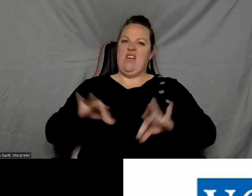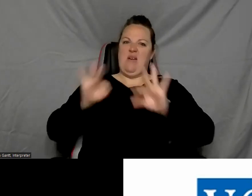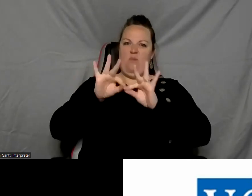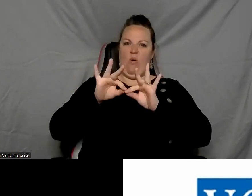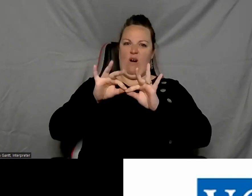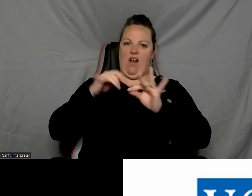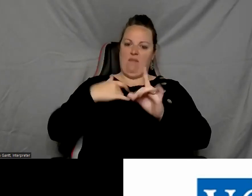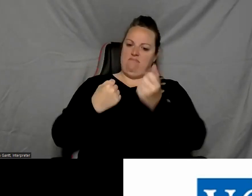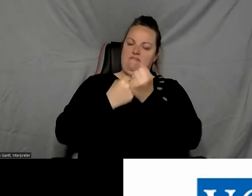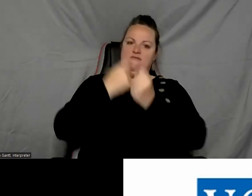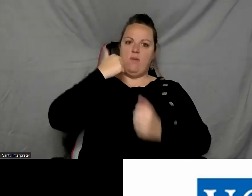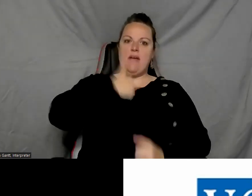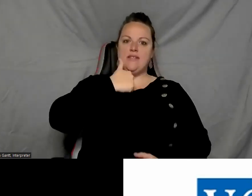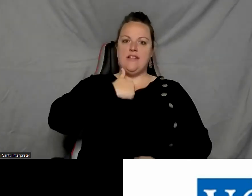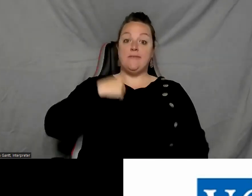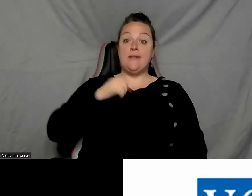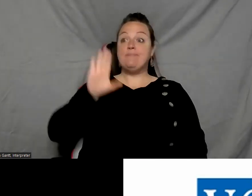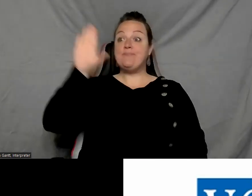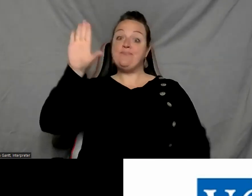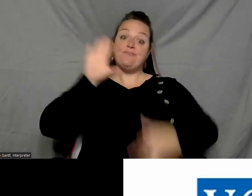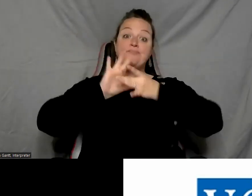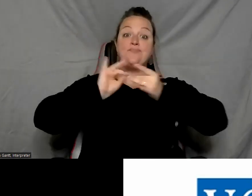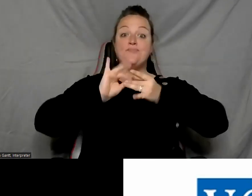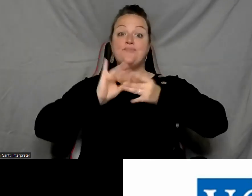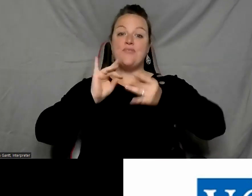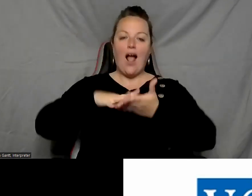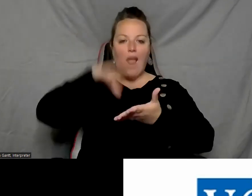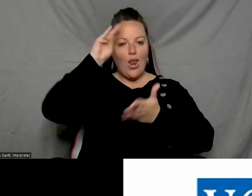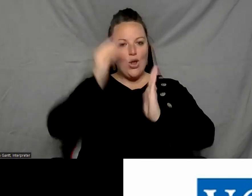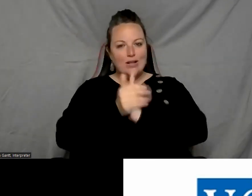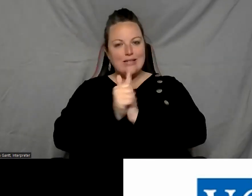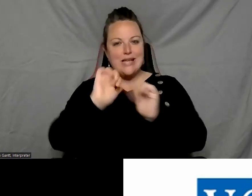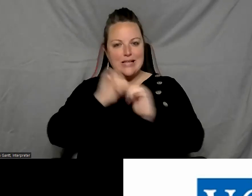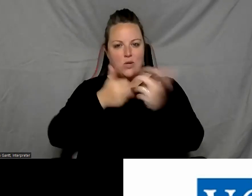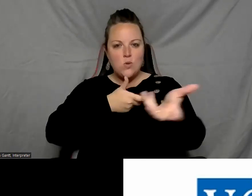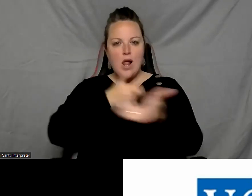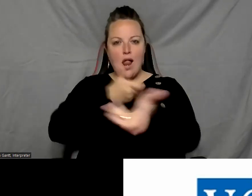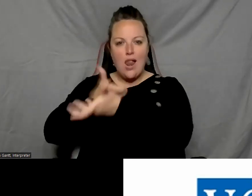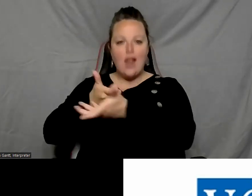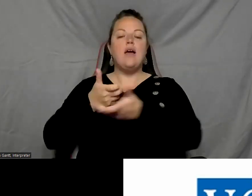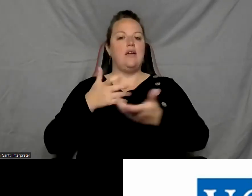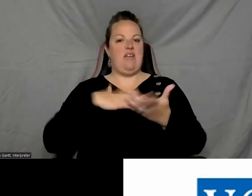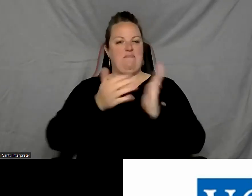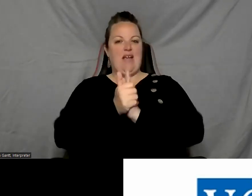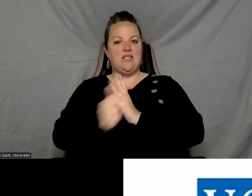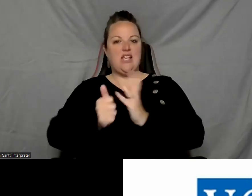So I finally did learn those skills over time and I have very strong skills now.